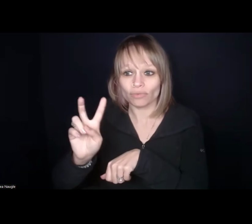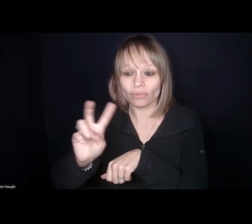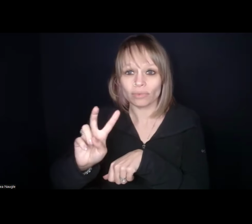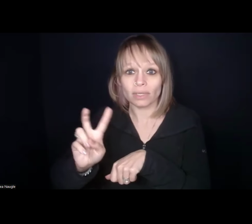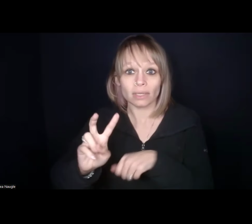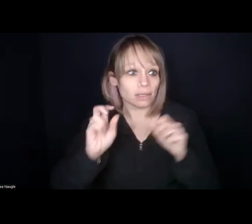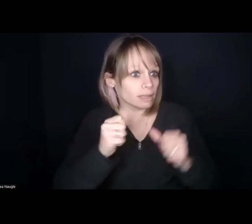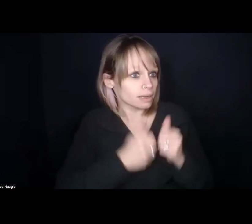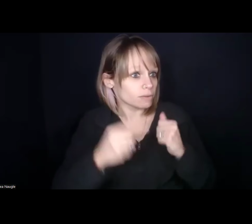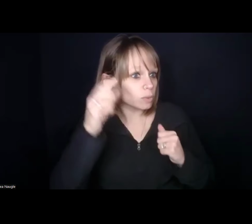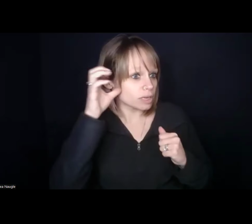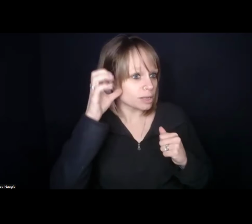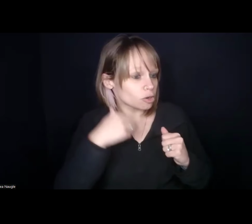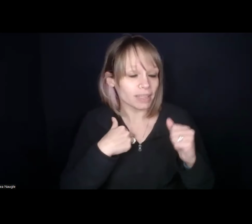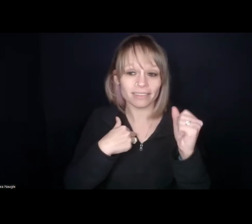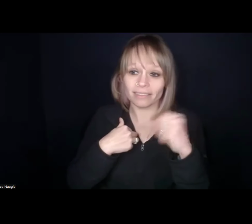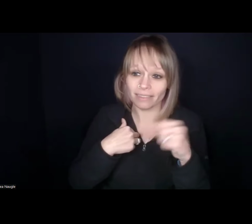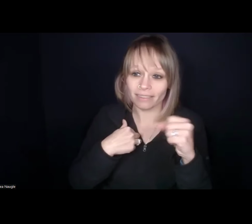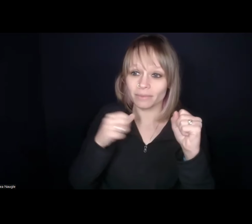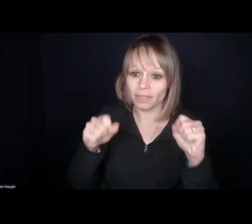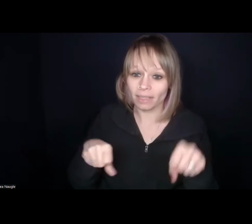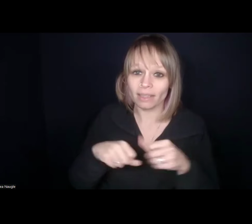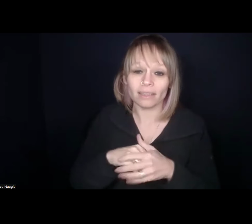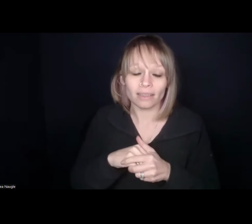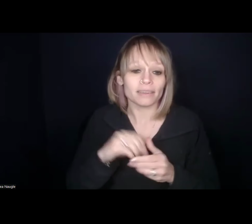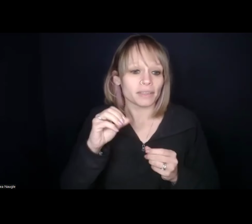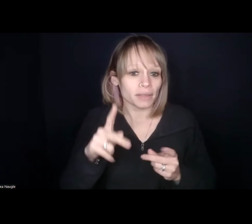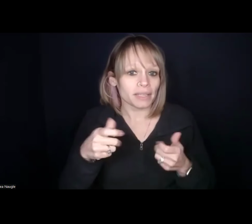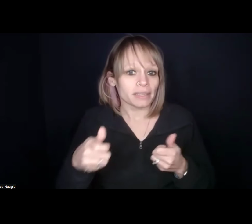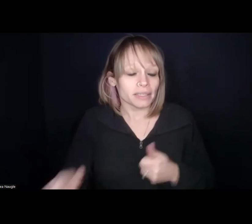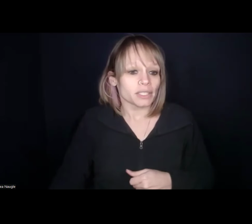me? Yes, we can, John. And let me uh